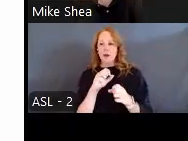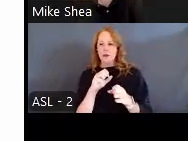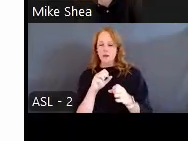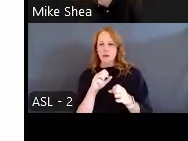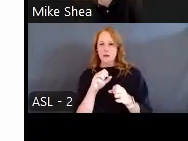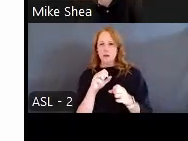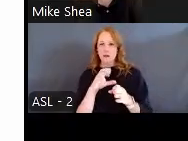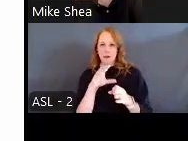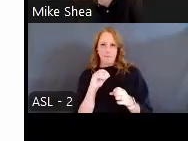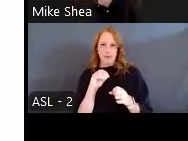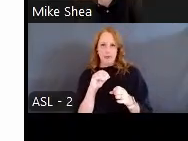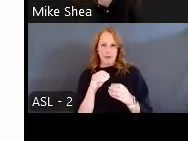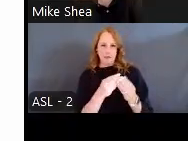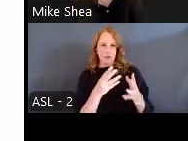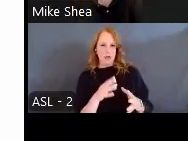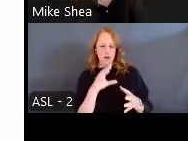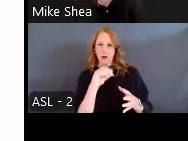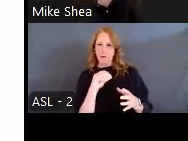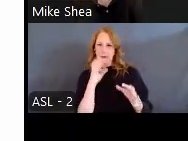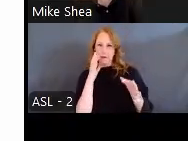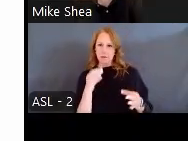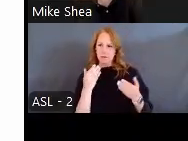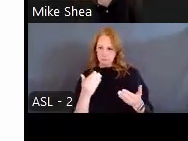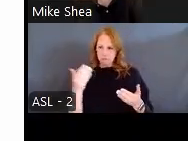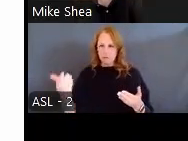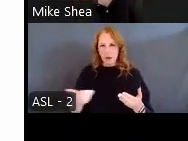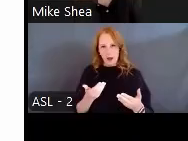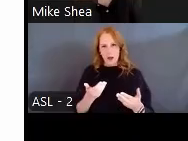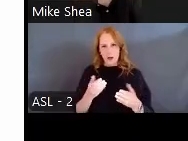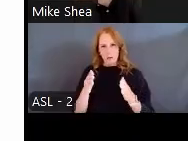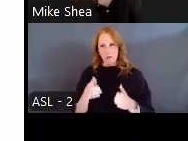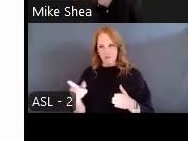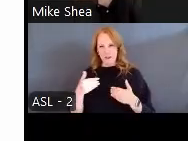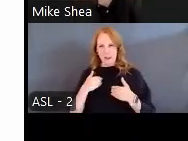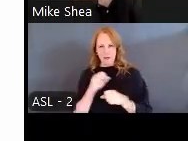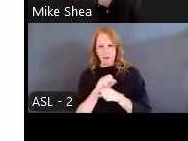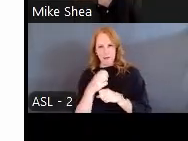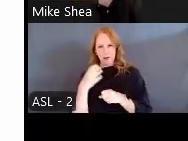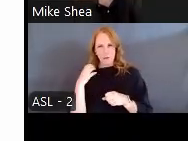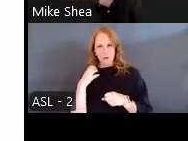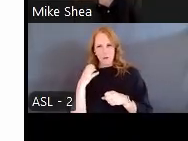to Microsoft decides to hire an individual who has a job coach that job coach stays attached to to